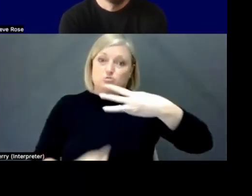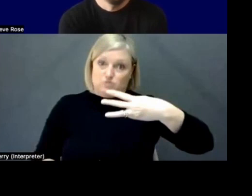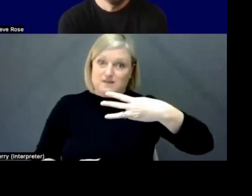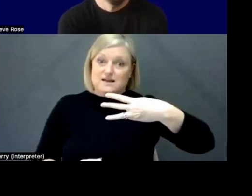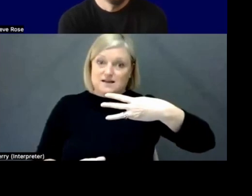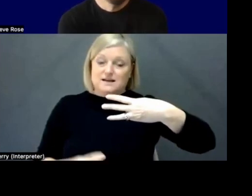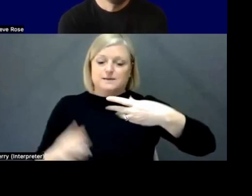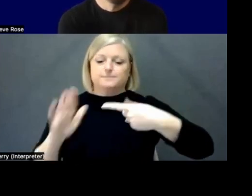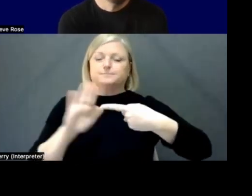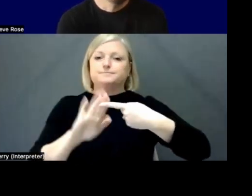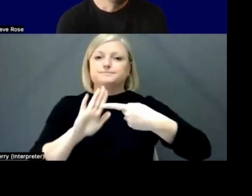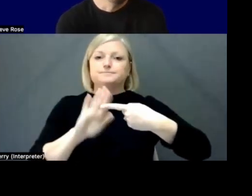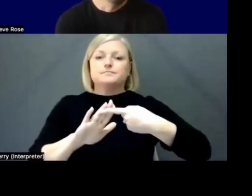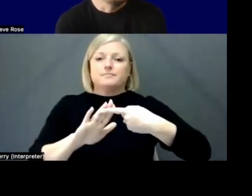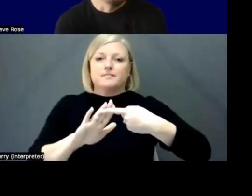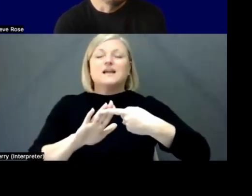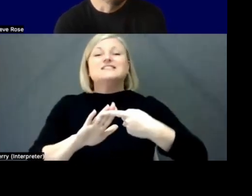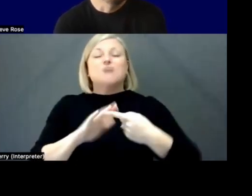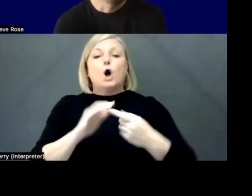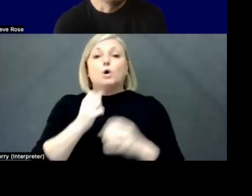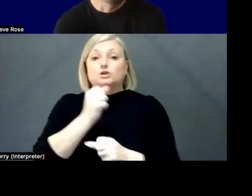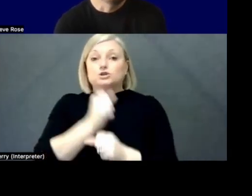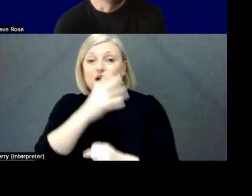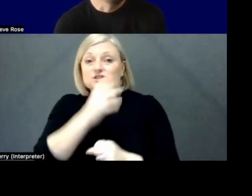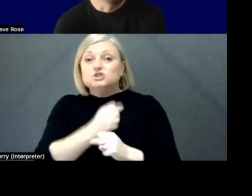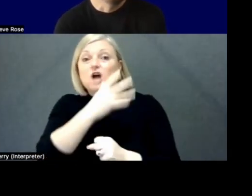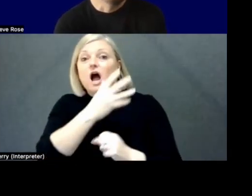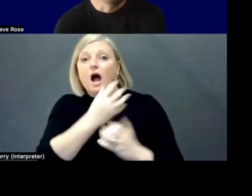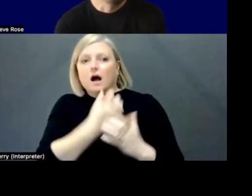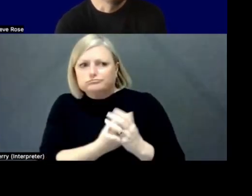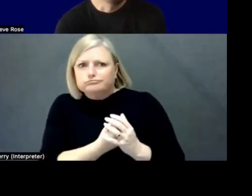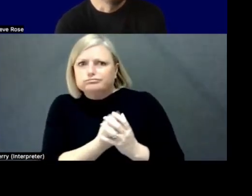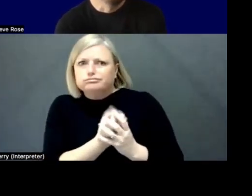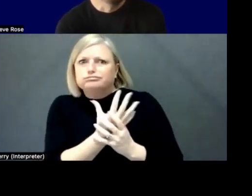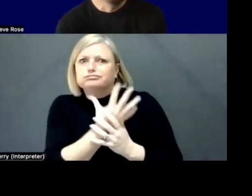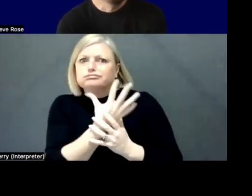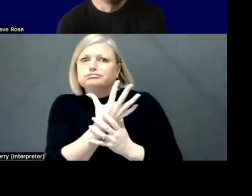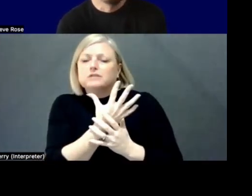the emergence of gestures and language in the tactile mode. So we're going to think a little bit about